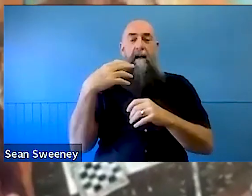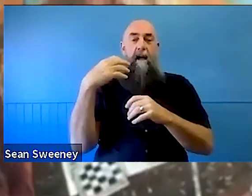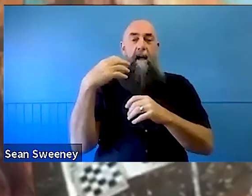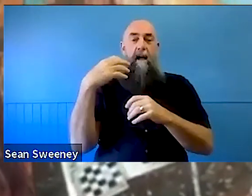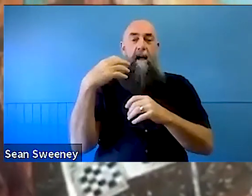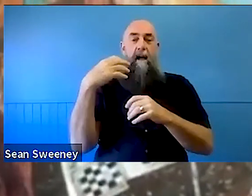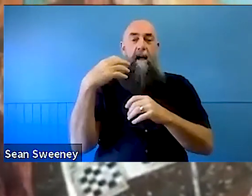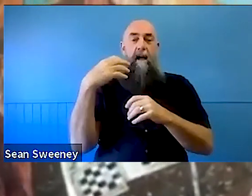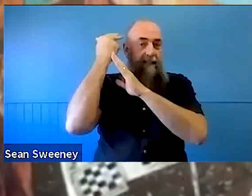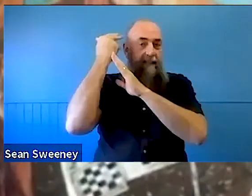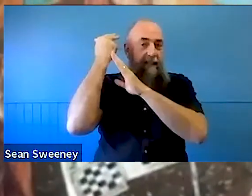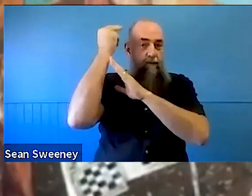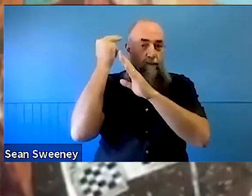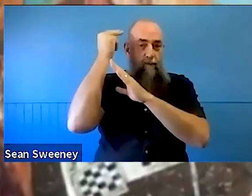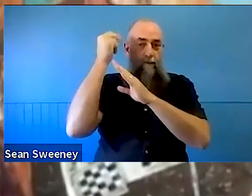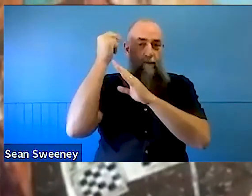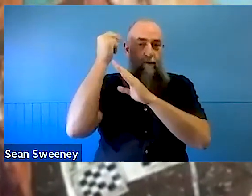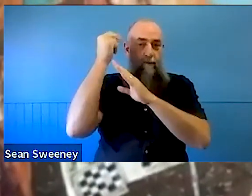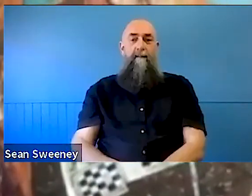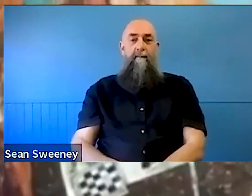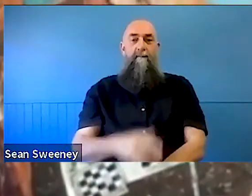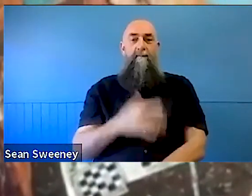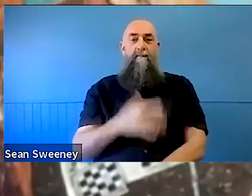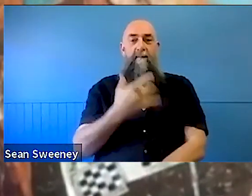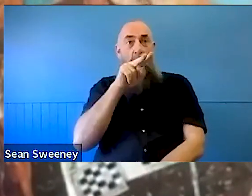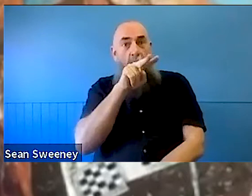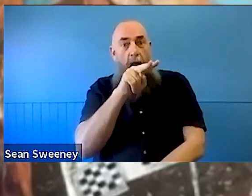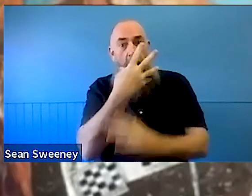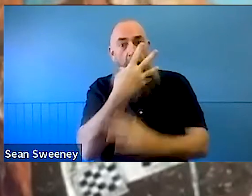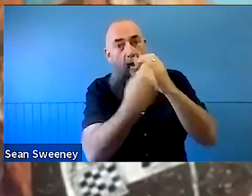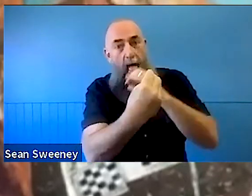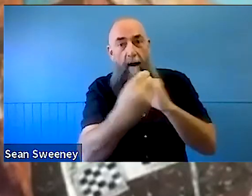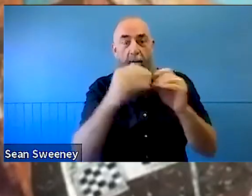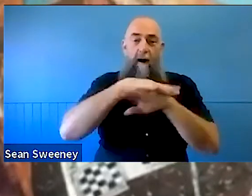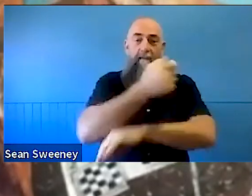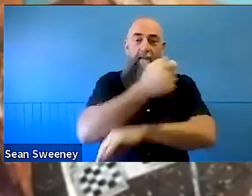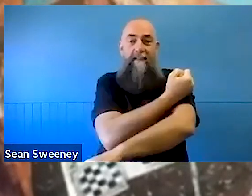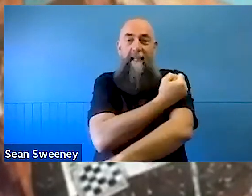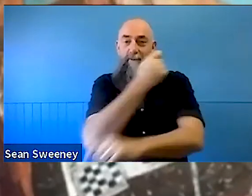Some people like to look at and say "You have a big Tater on the side of your head".